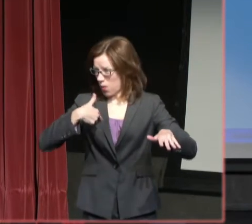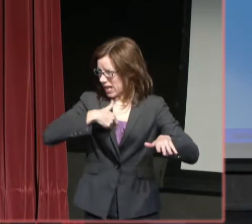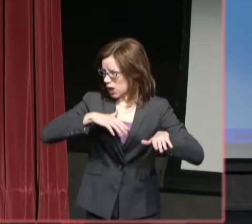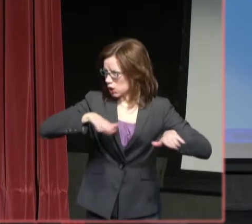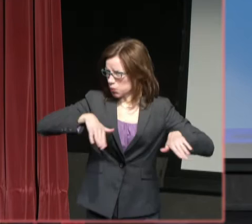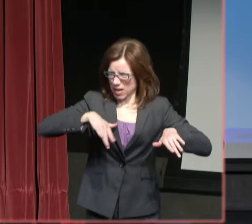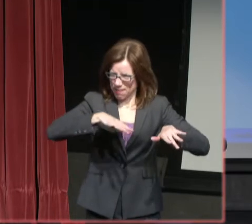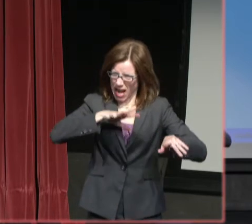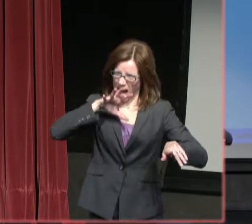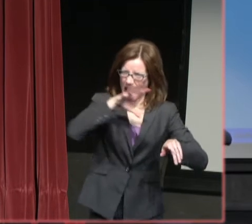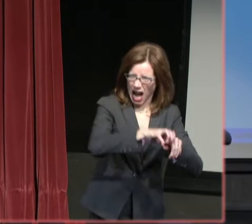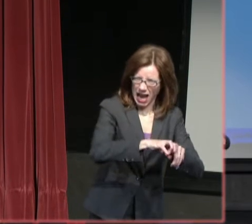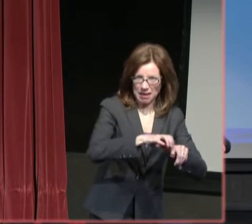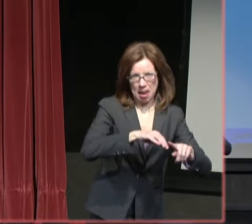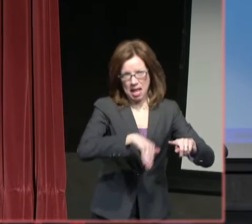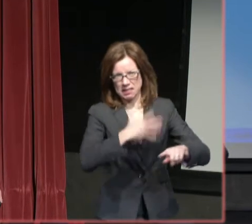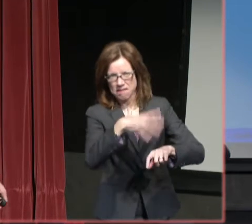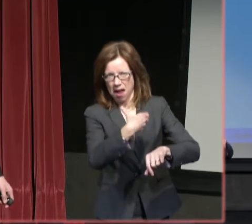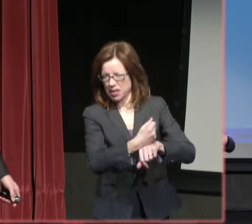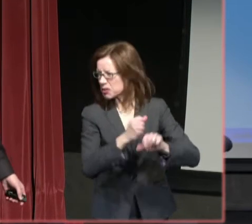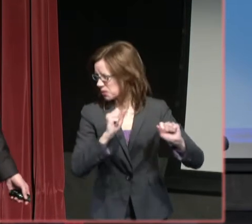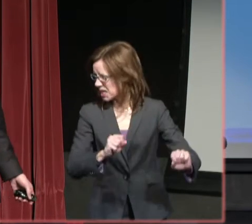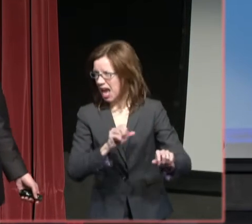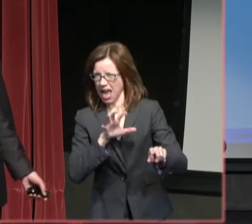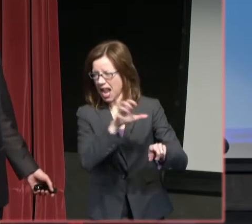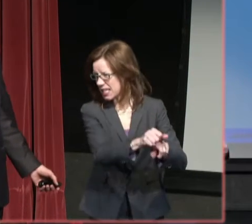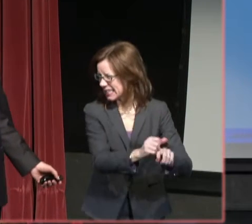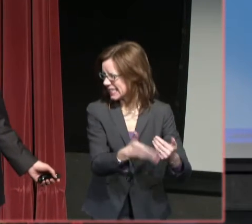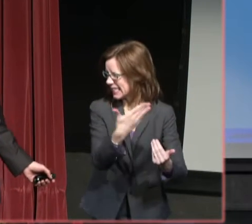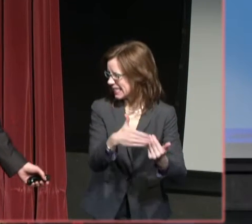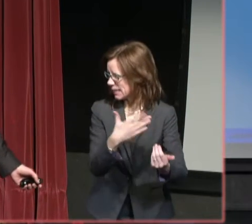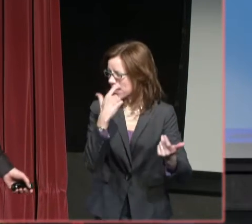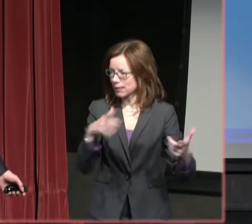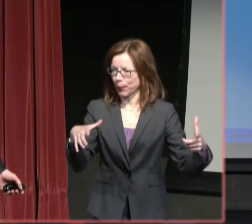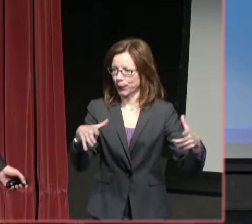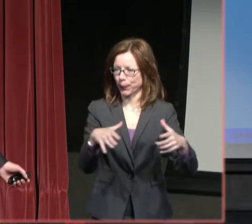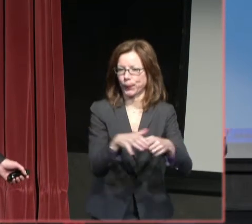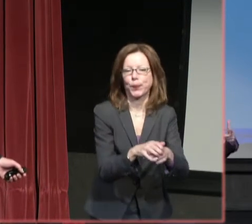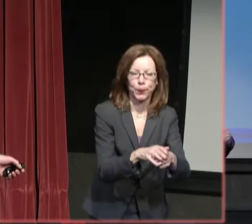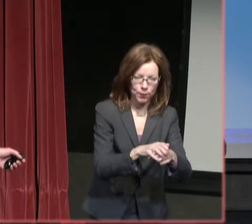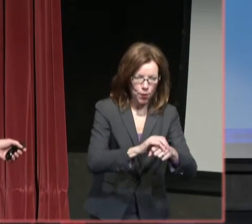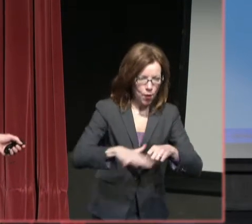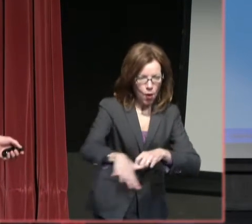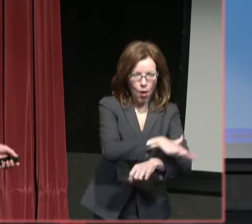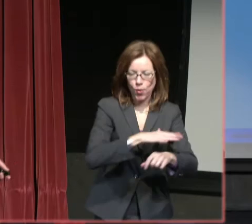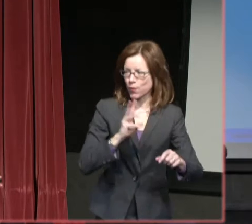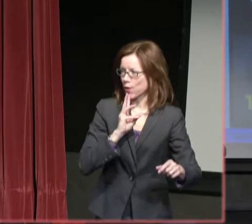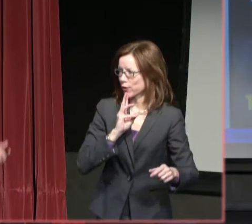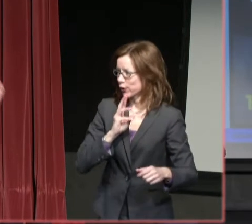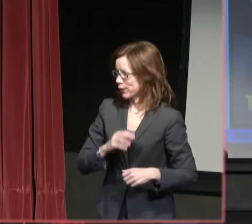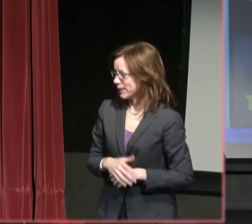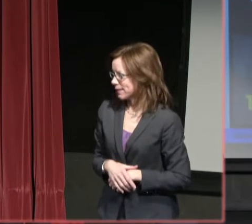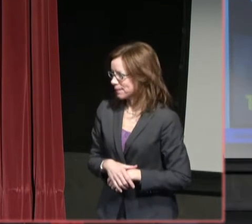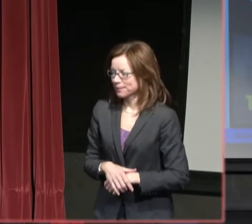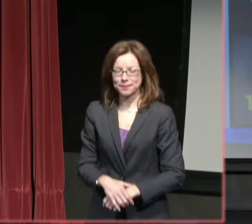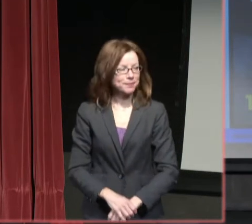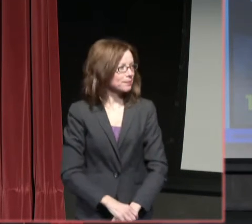and eat him in under five years.